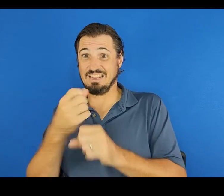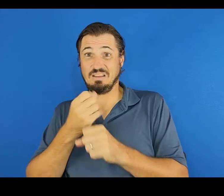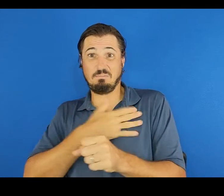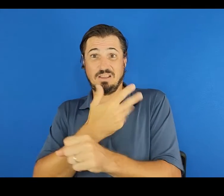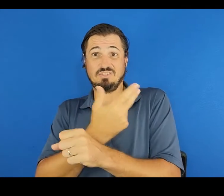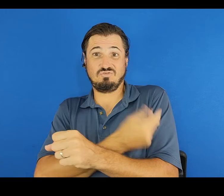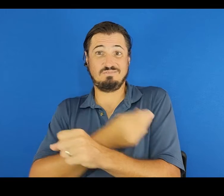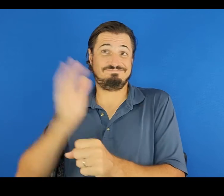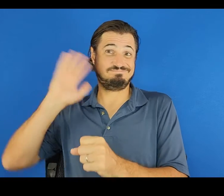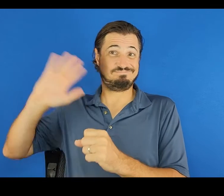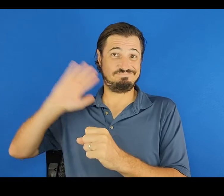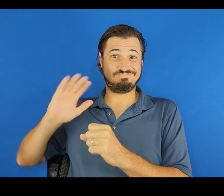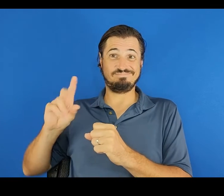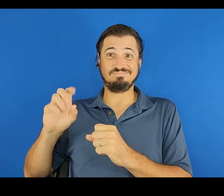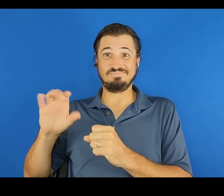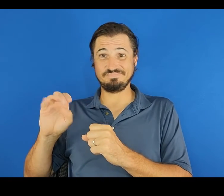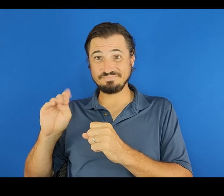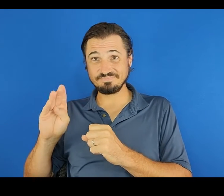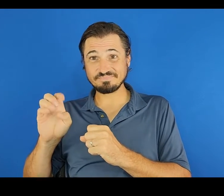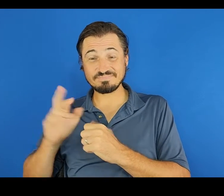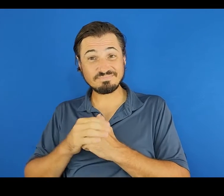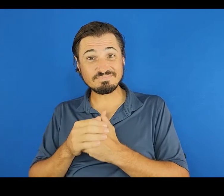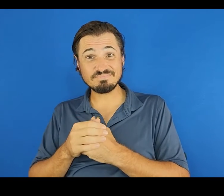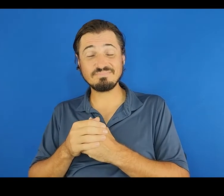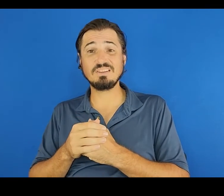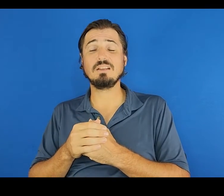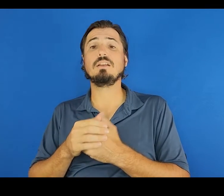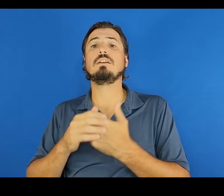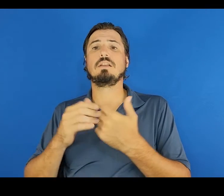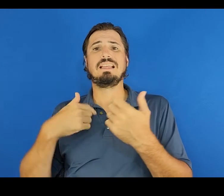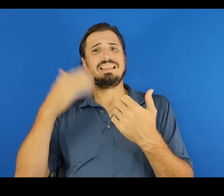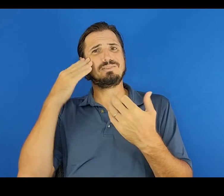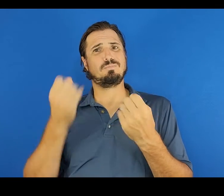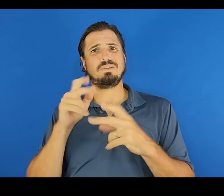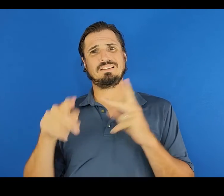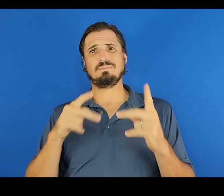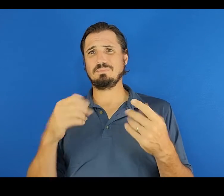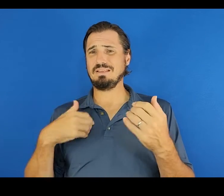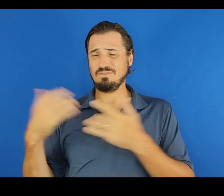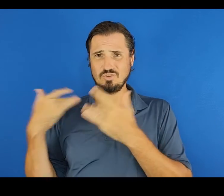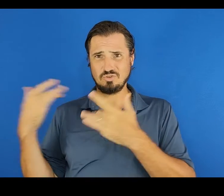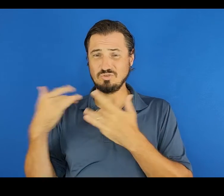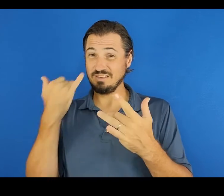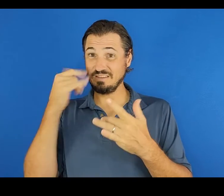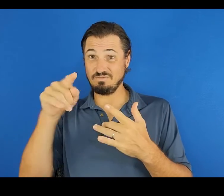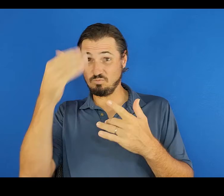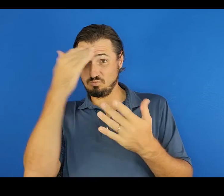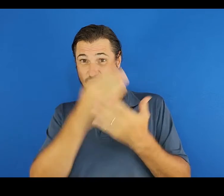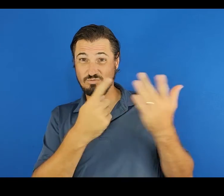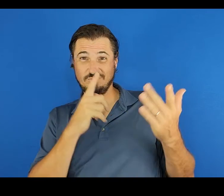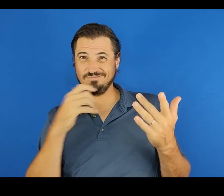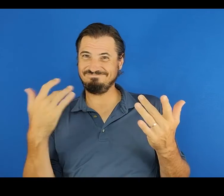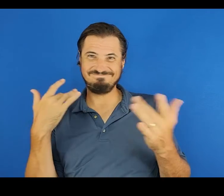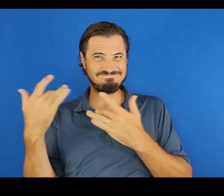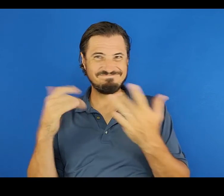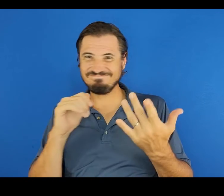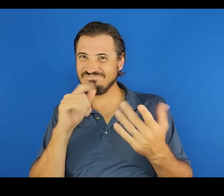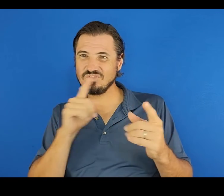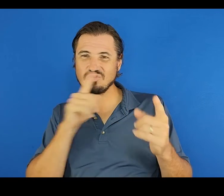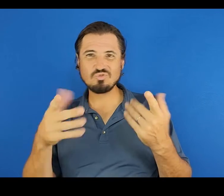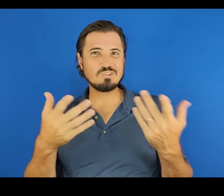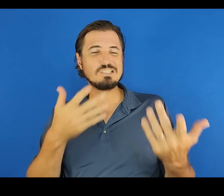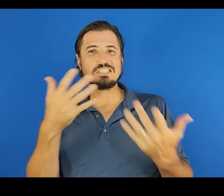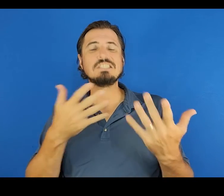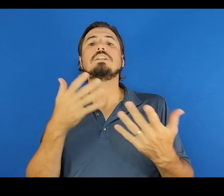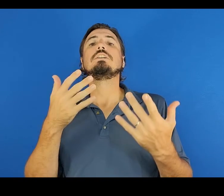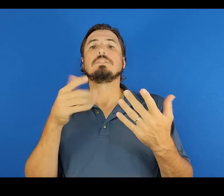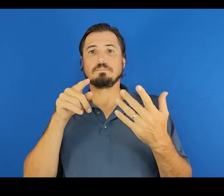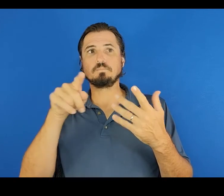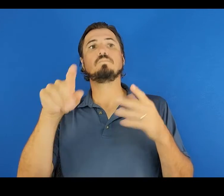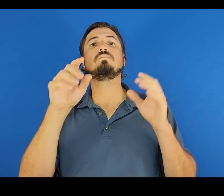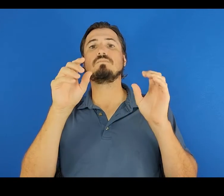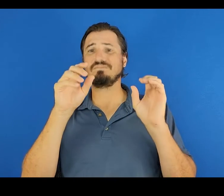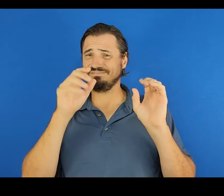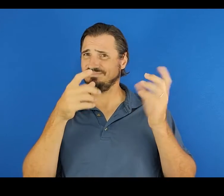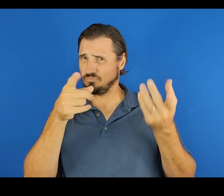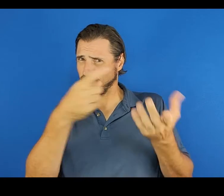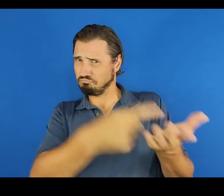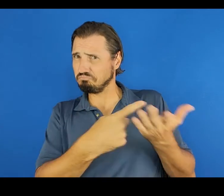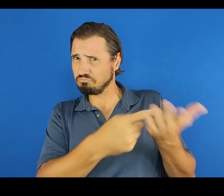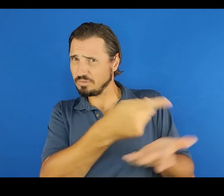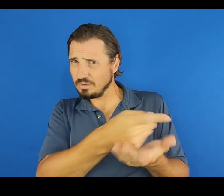I know a lot of people have concerns. If you know someone who is still unsure, please take the time to listen and answer their questions. These vaccines have been safely given to millions of